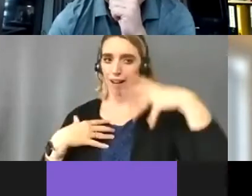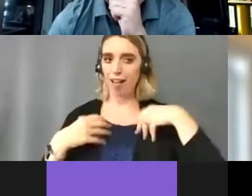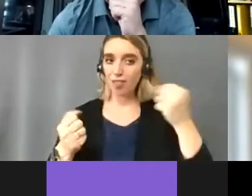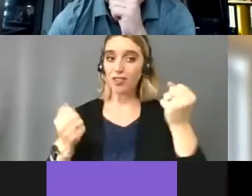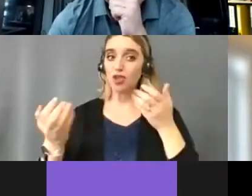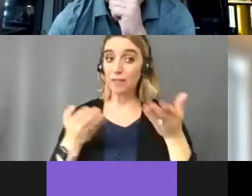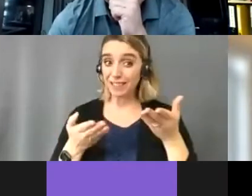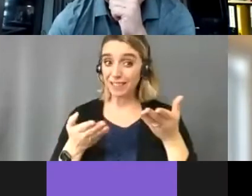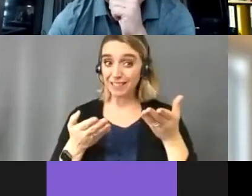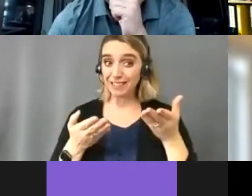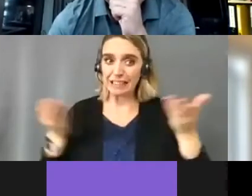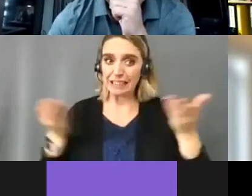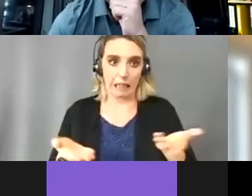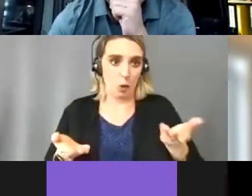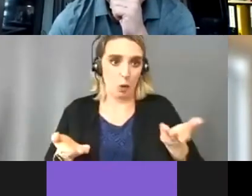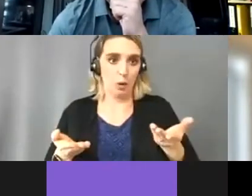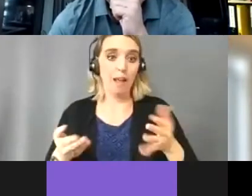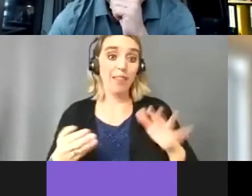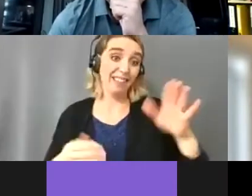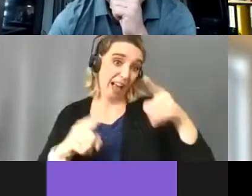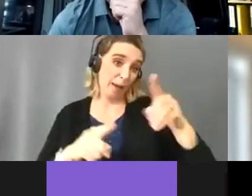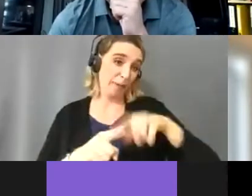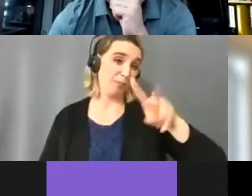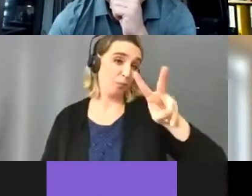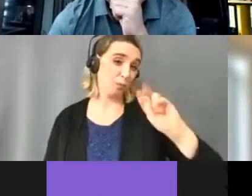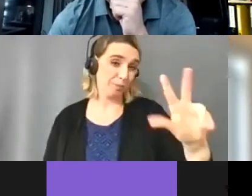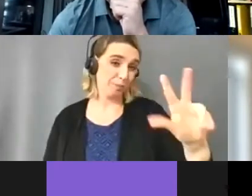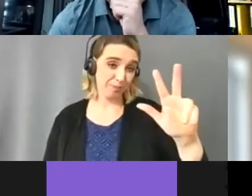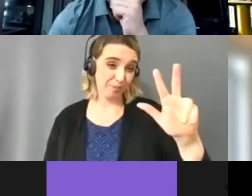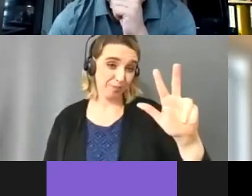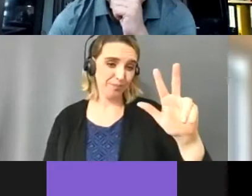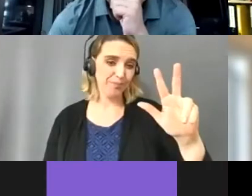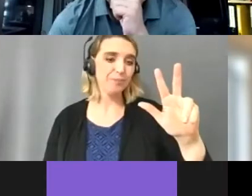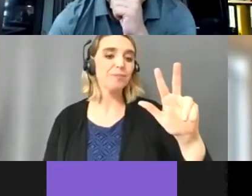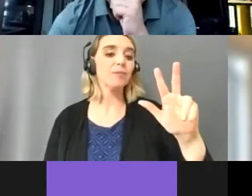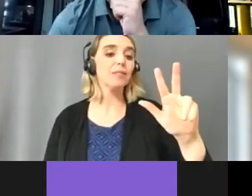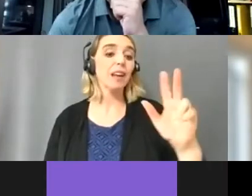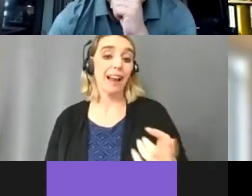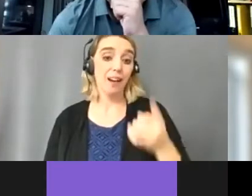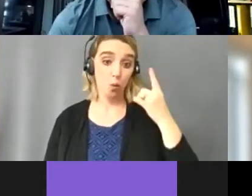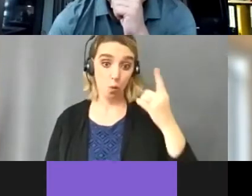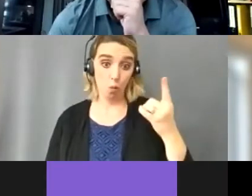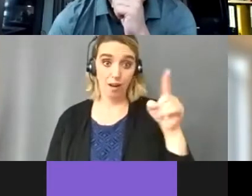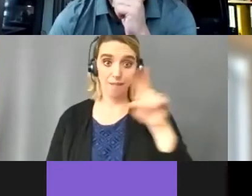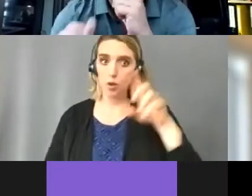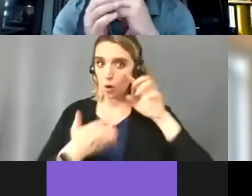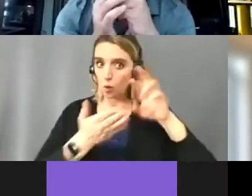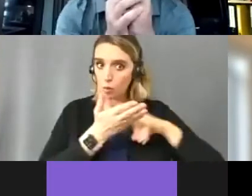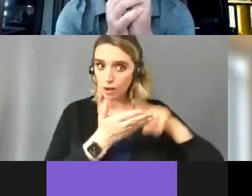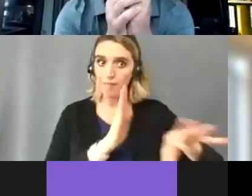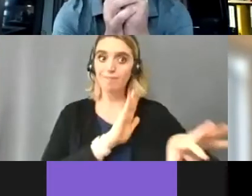in the United States. This was in 2003. And one of the major findings was the most indicative thing